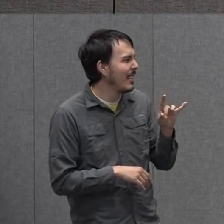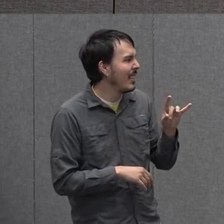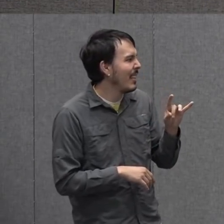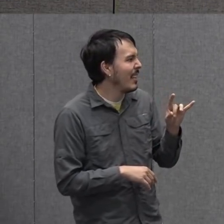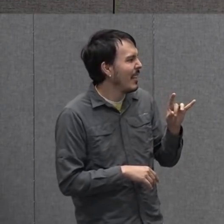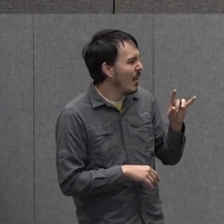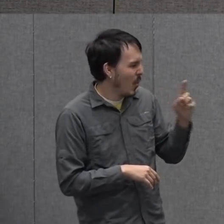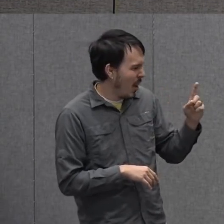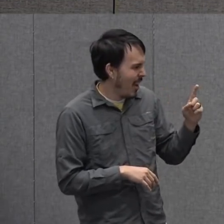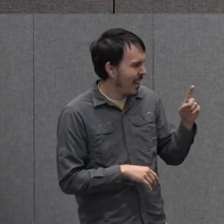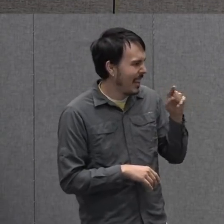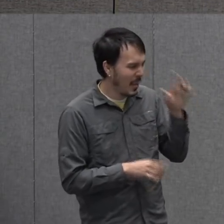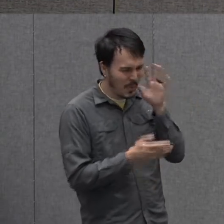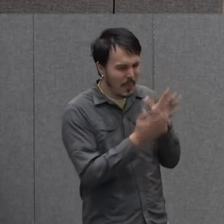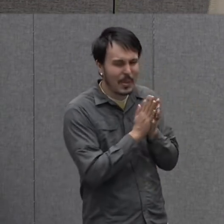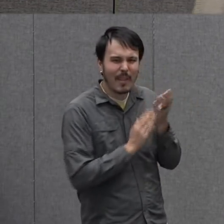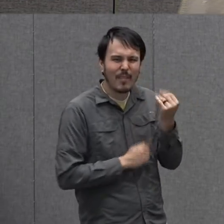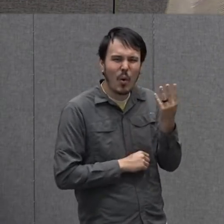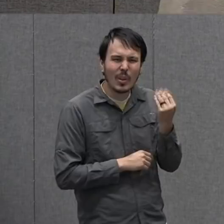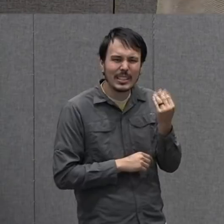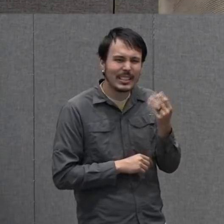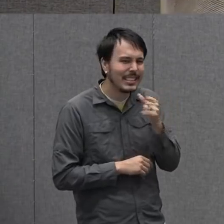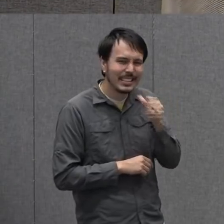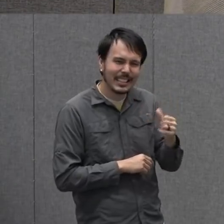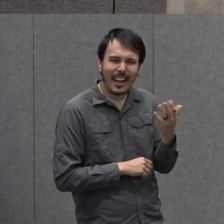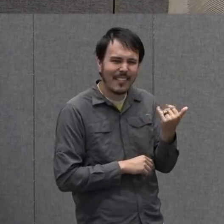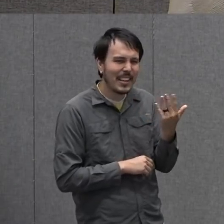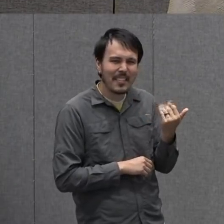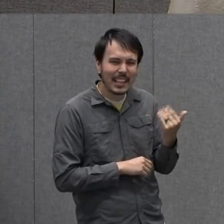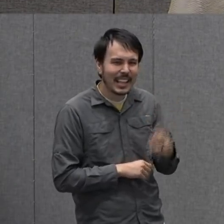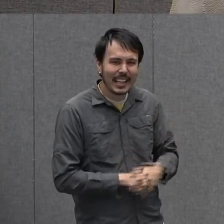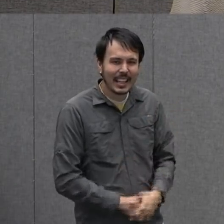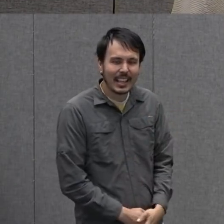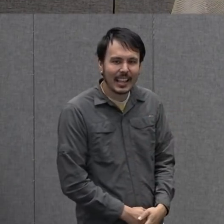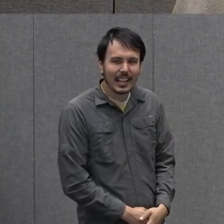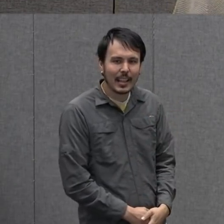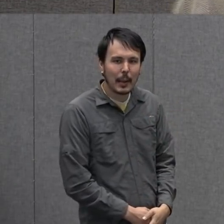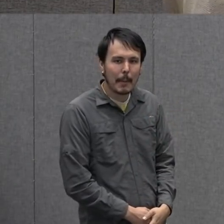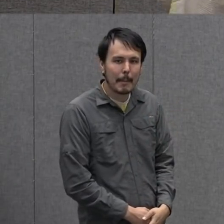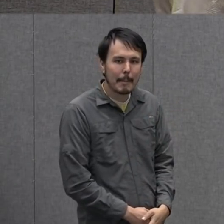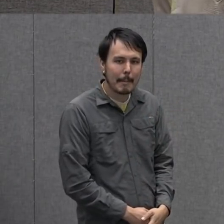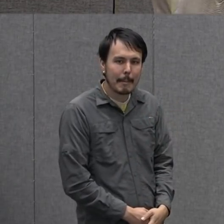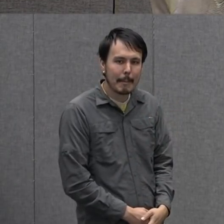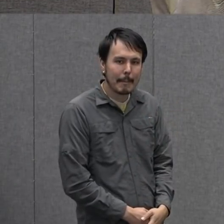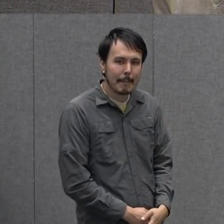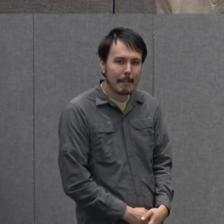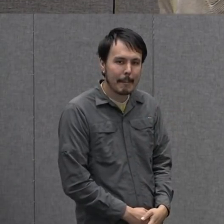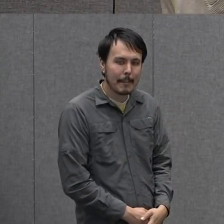I'm not at 15 yet, yikes. But now this is kind of tricky for me because I can't